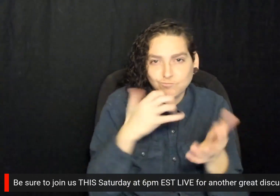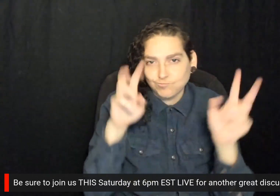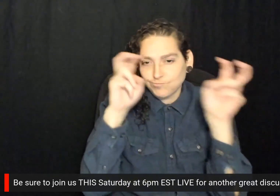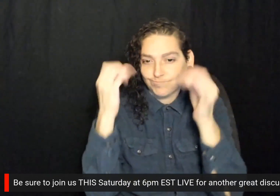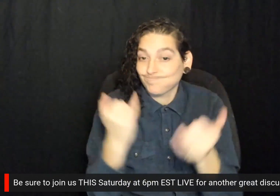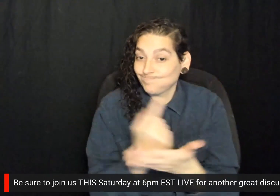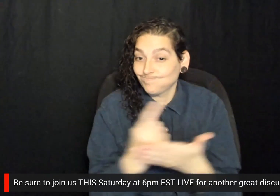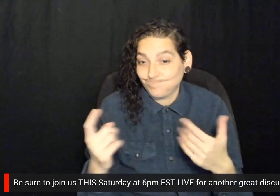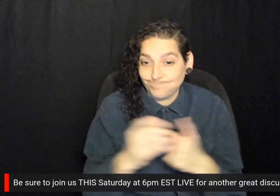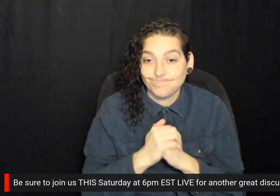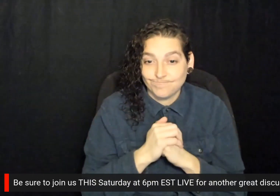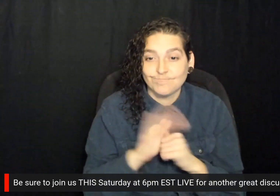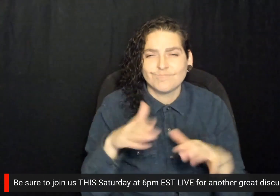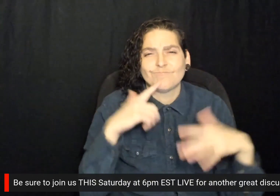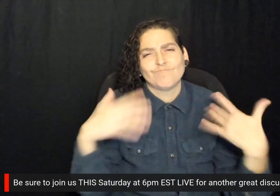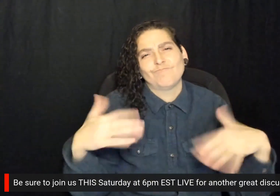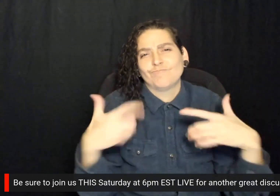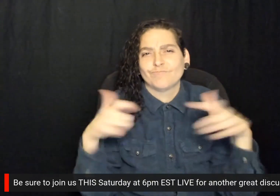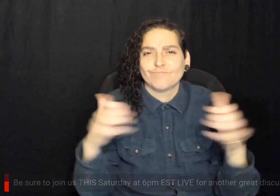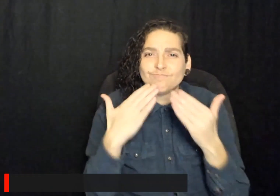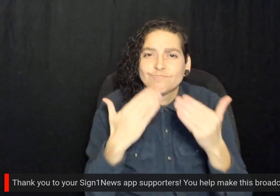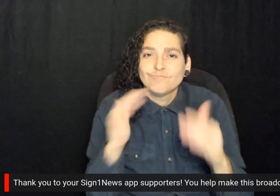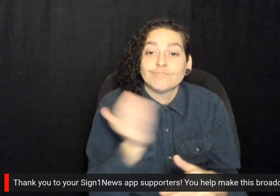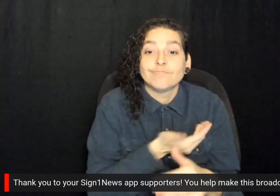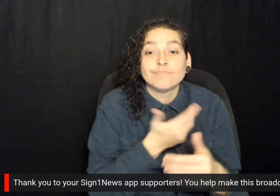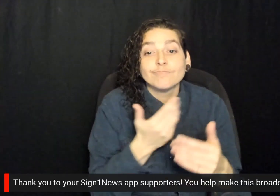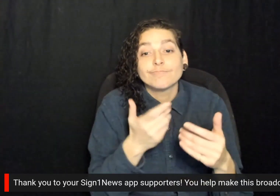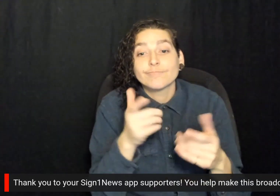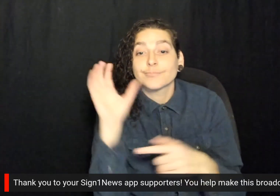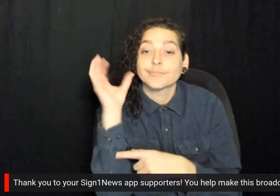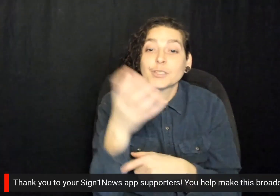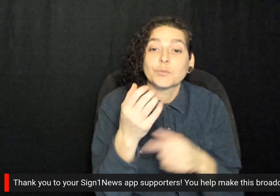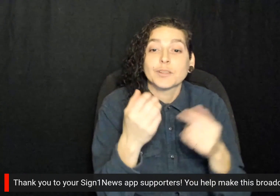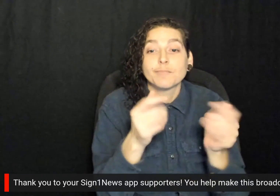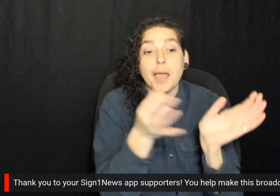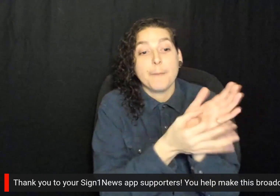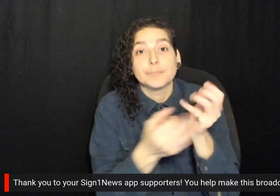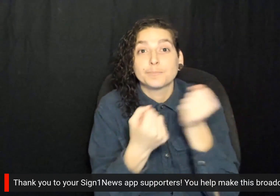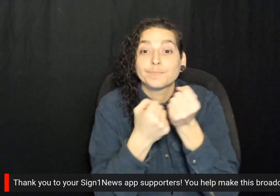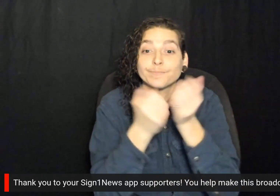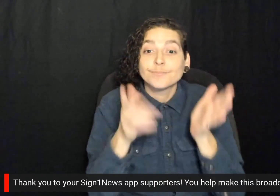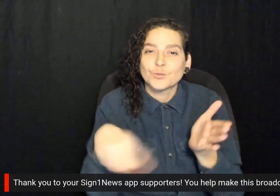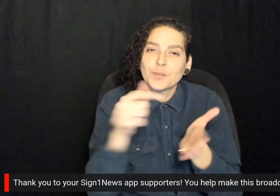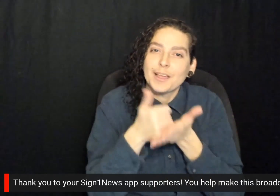a big thank you to our Sign1News app supporters you help make this broadcast happen